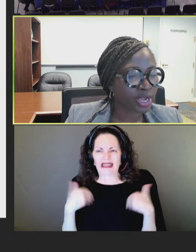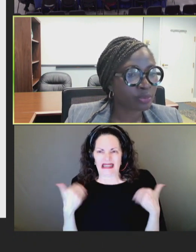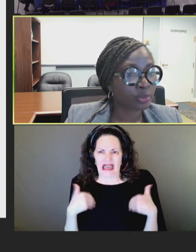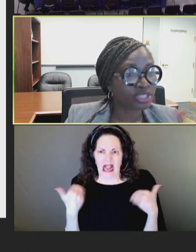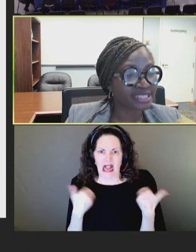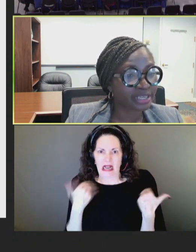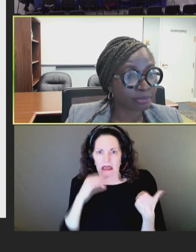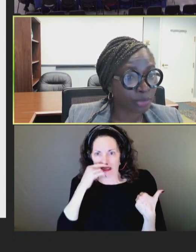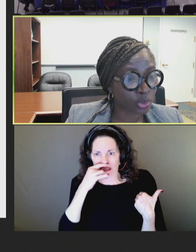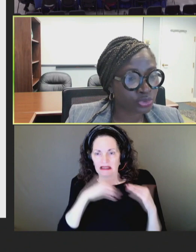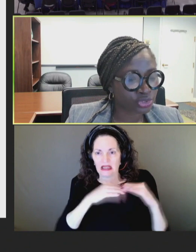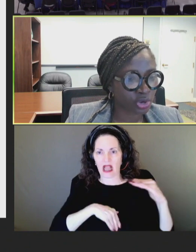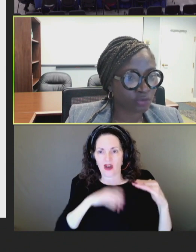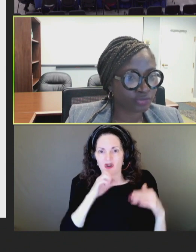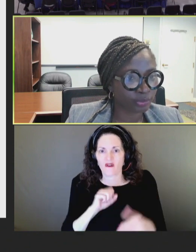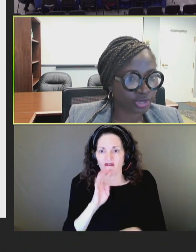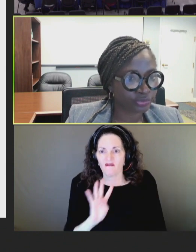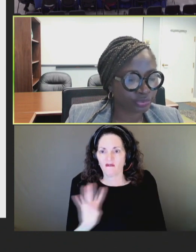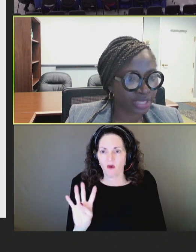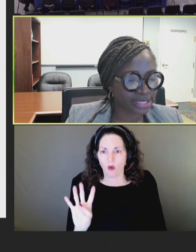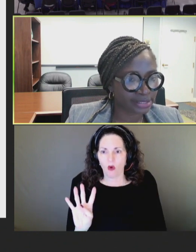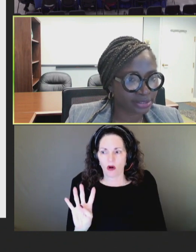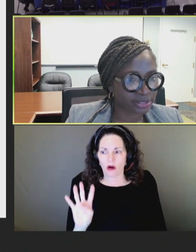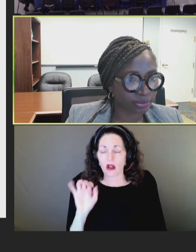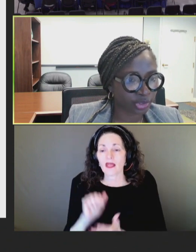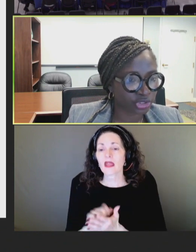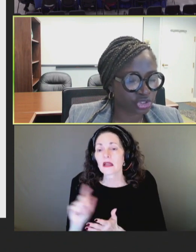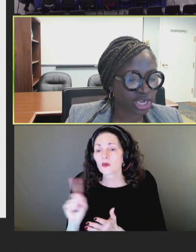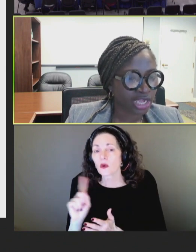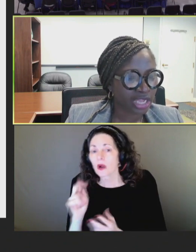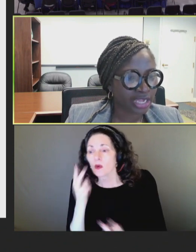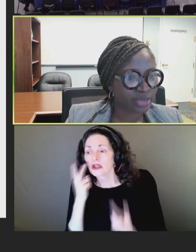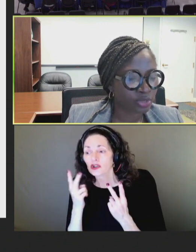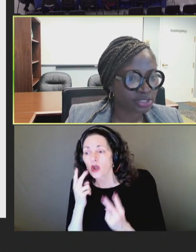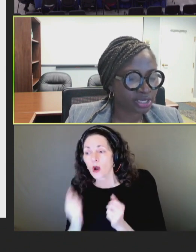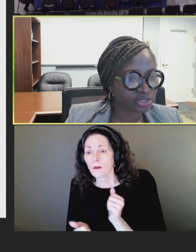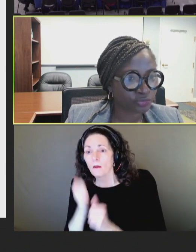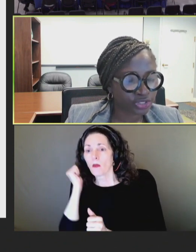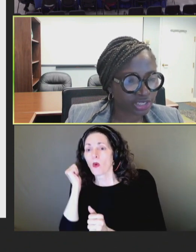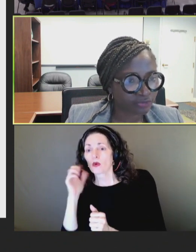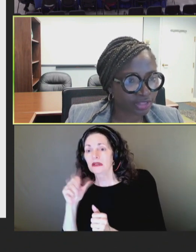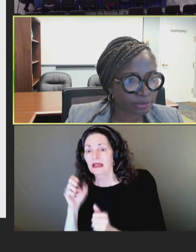where we were seeing most of the breakthrough cases emerge. It was not sufficient for them